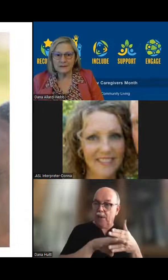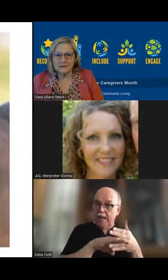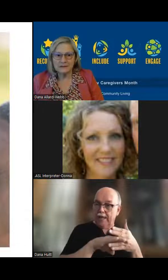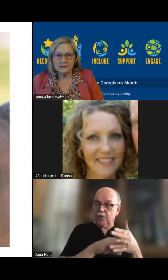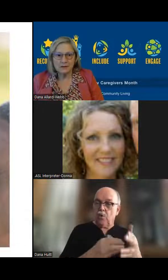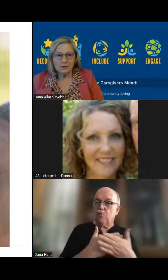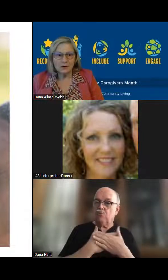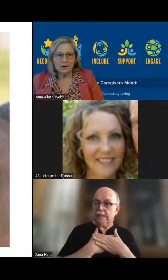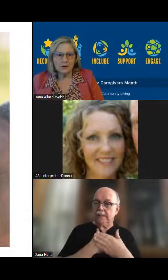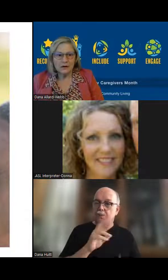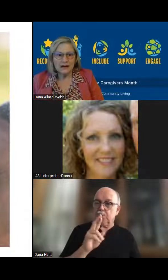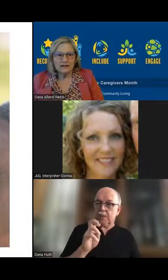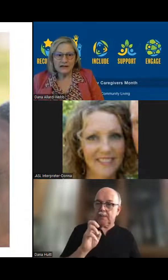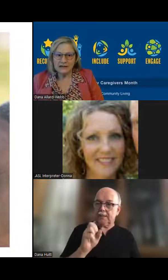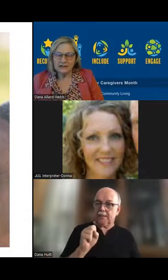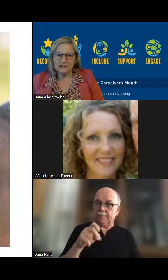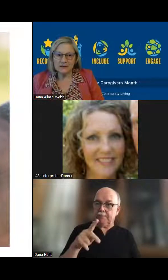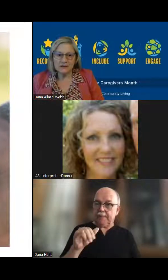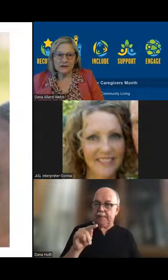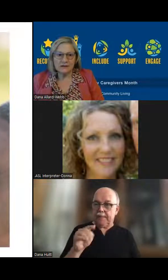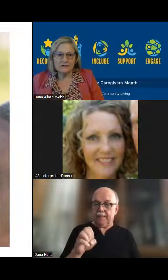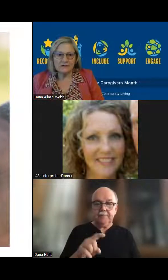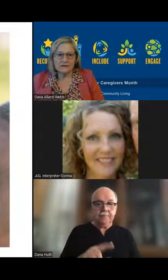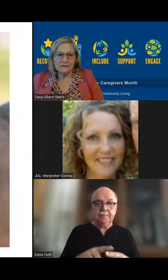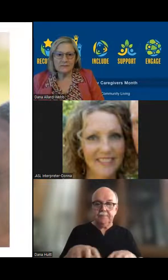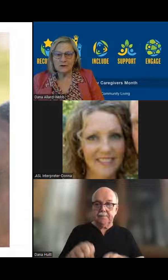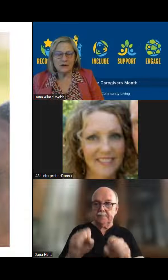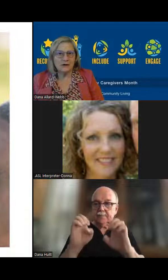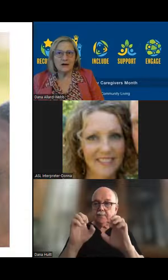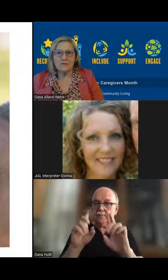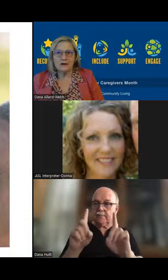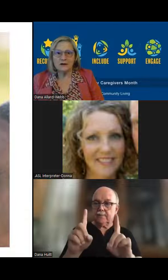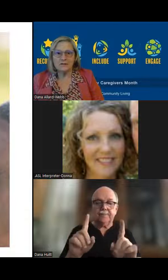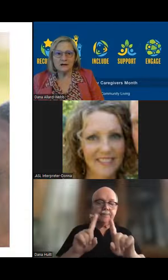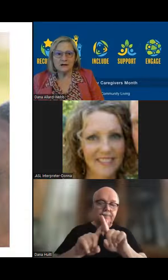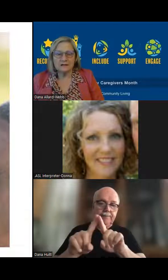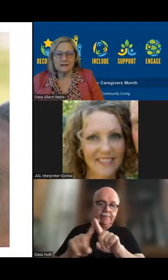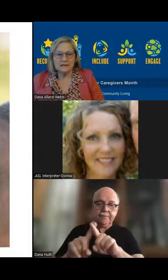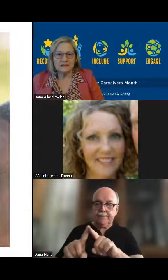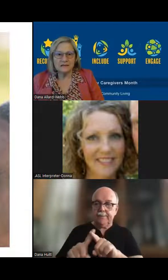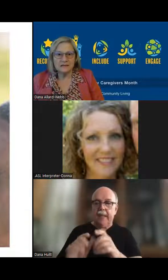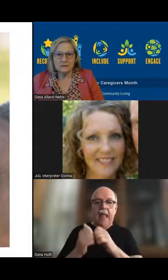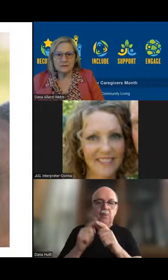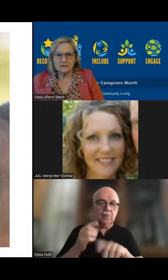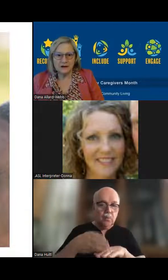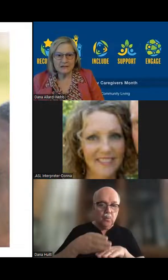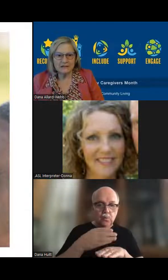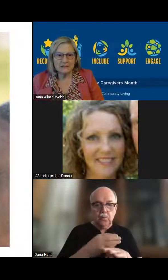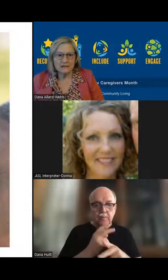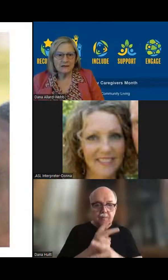, please. And this one, just kind of gives you an idea of what the training programs are, what